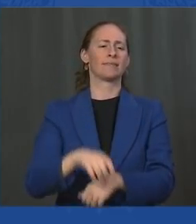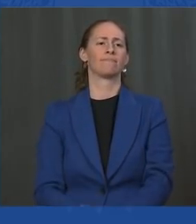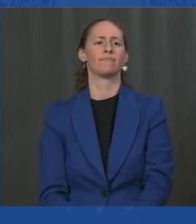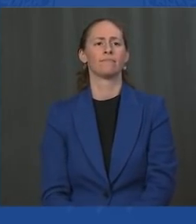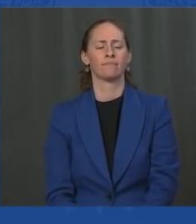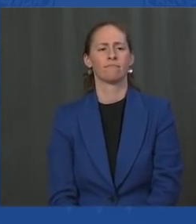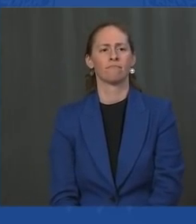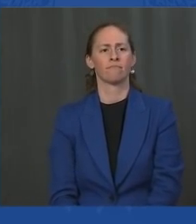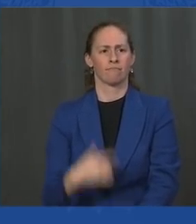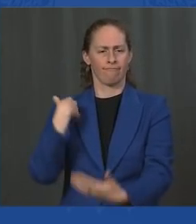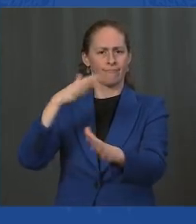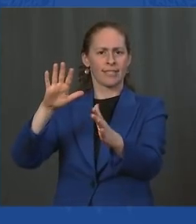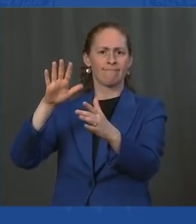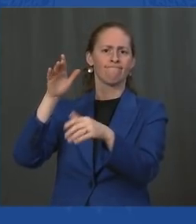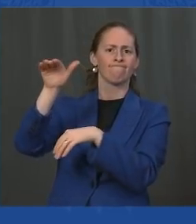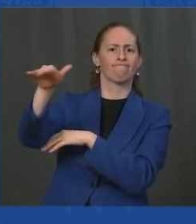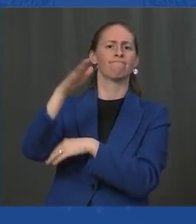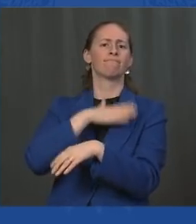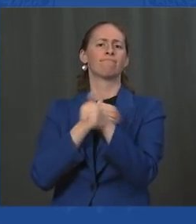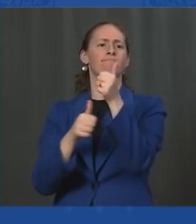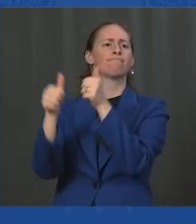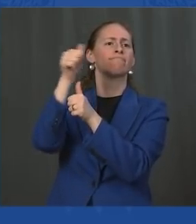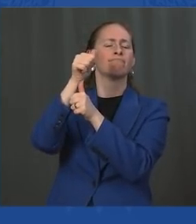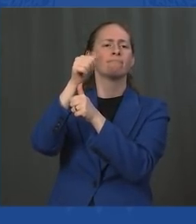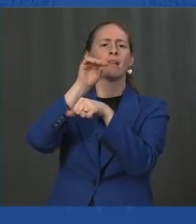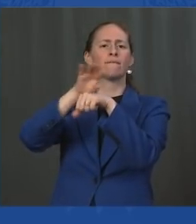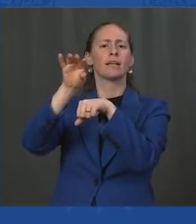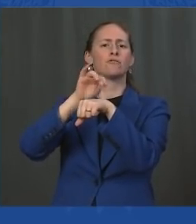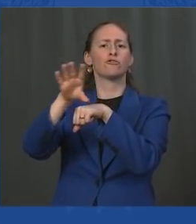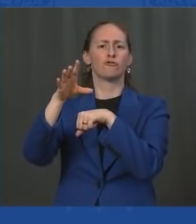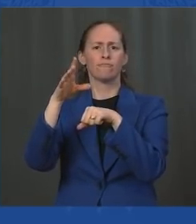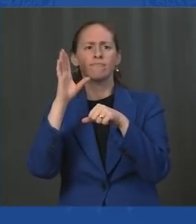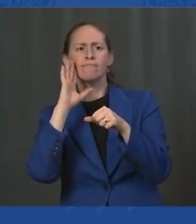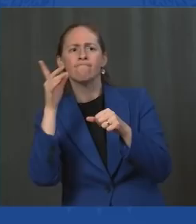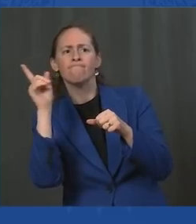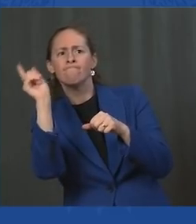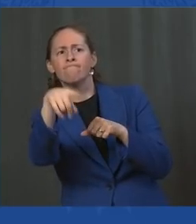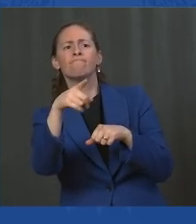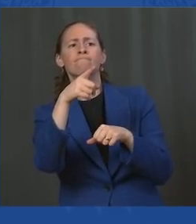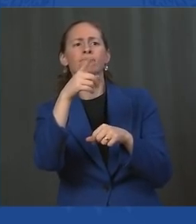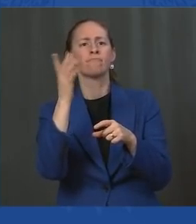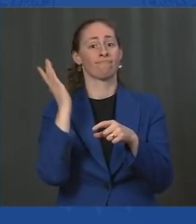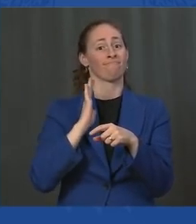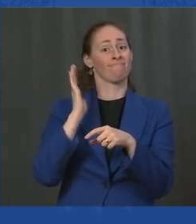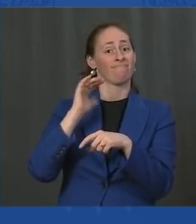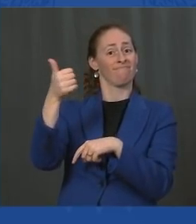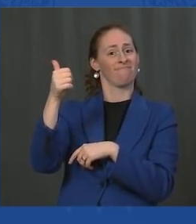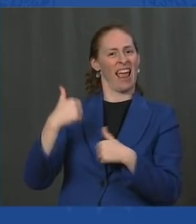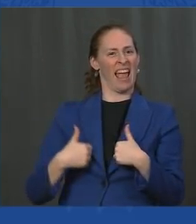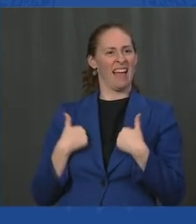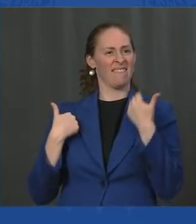a New Orleans neighbor and former Congressman from Louisiana's 2nd District for 10 years,